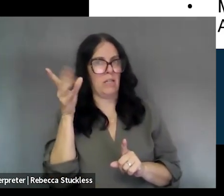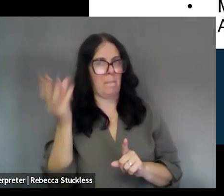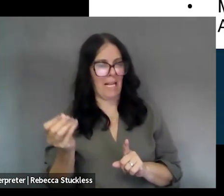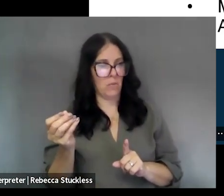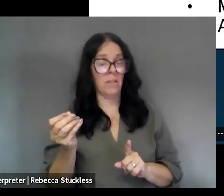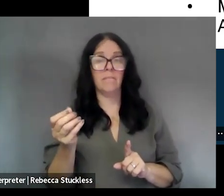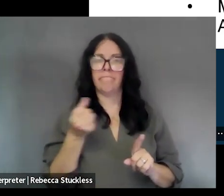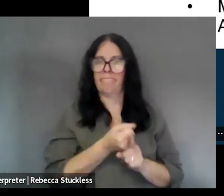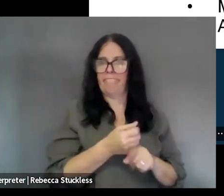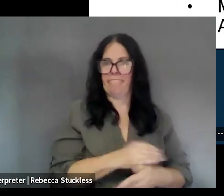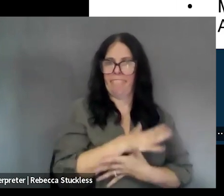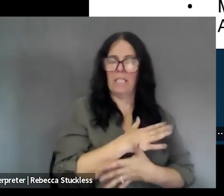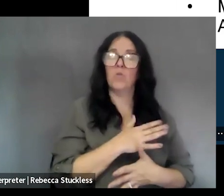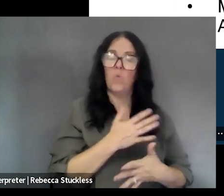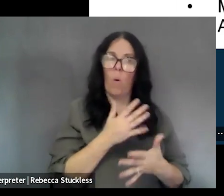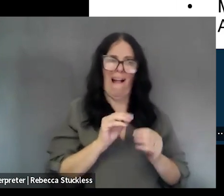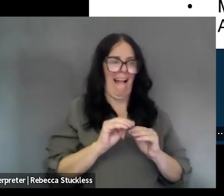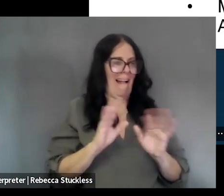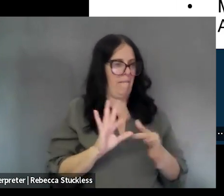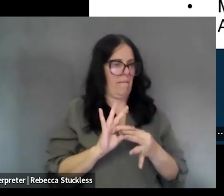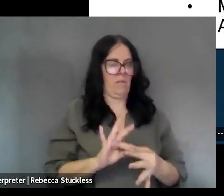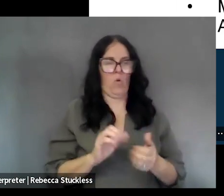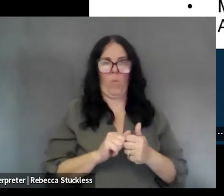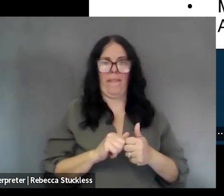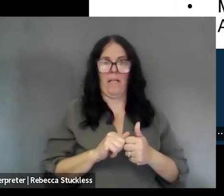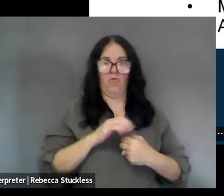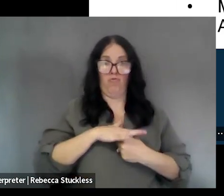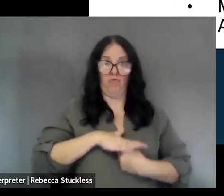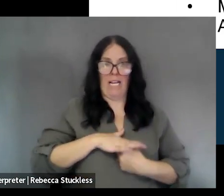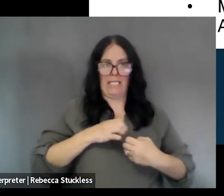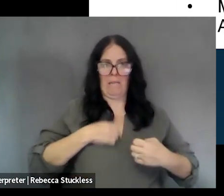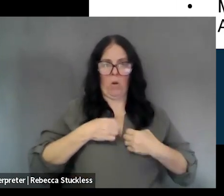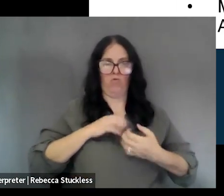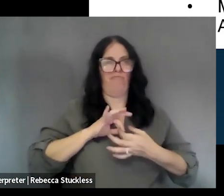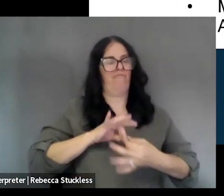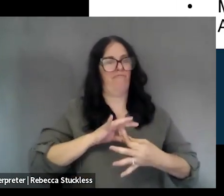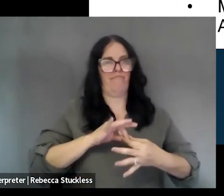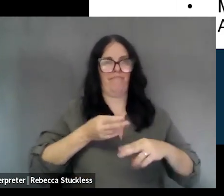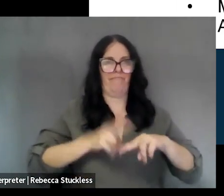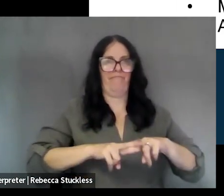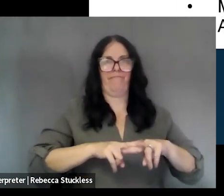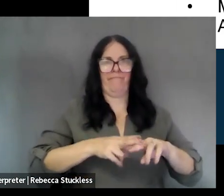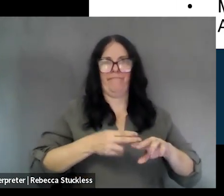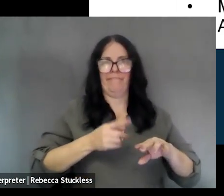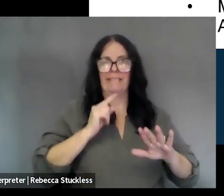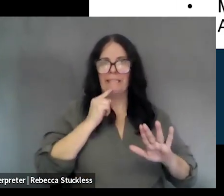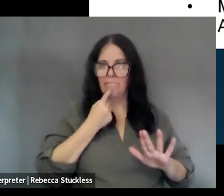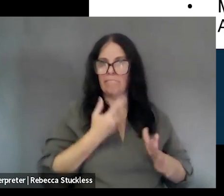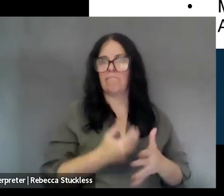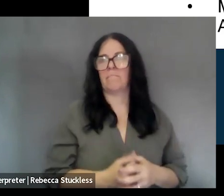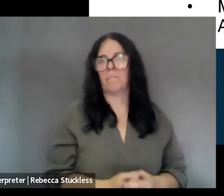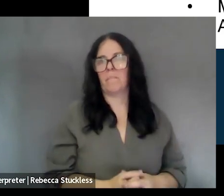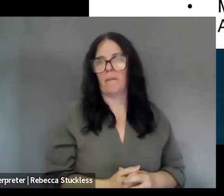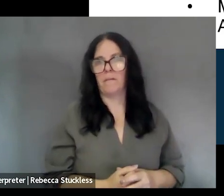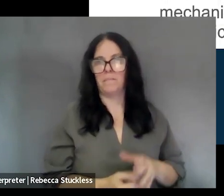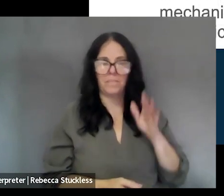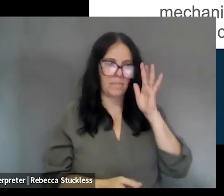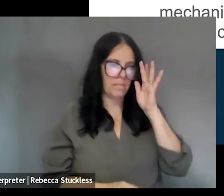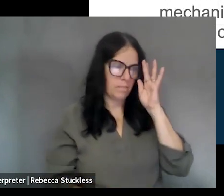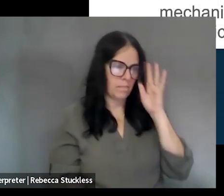So, there is an emotional stress-induced component to this. Next slide please.